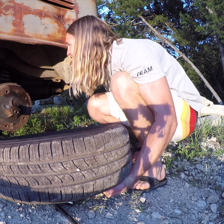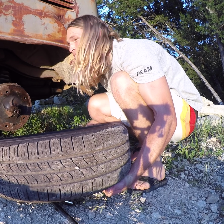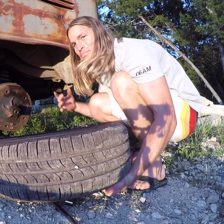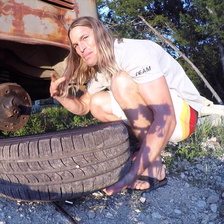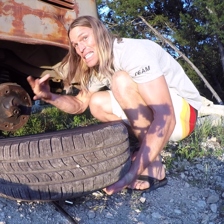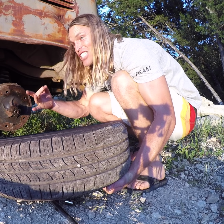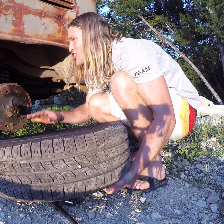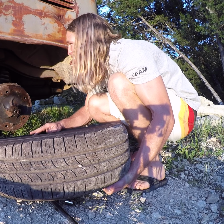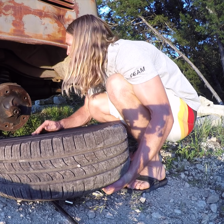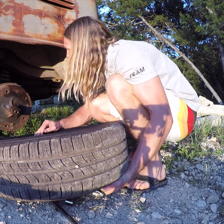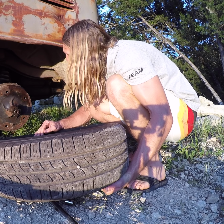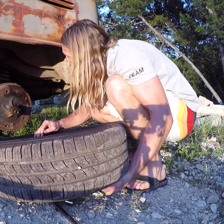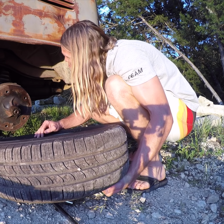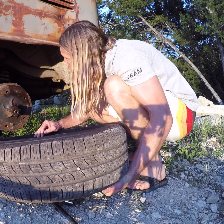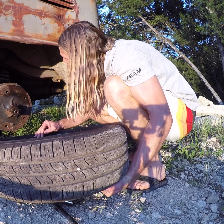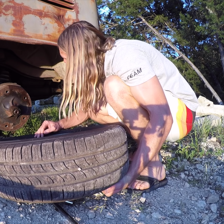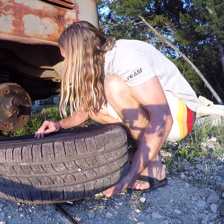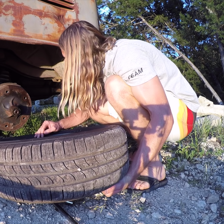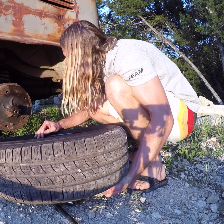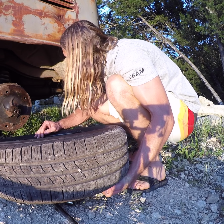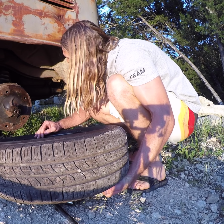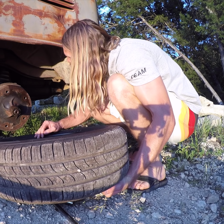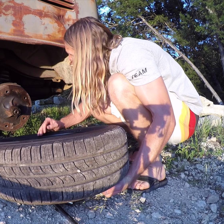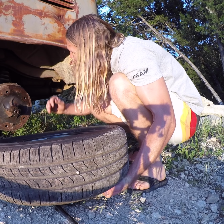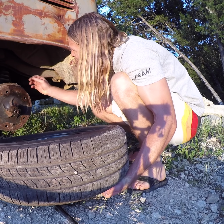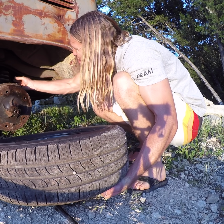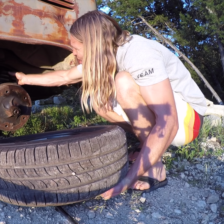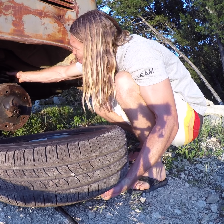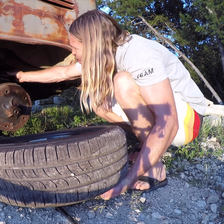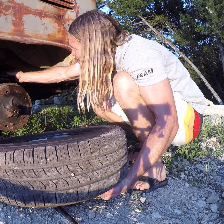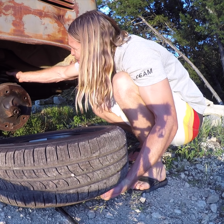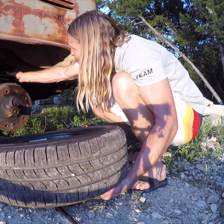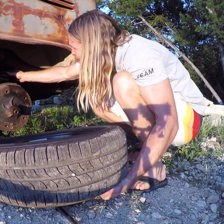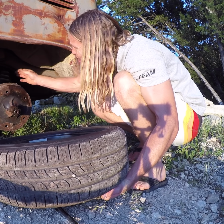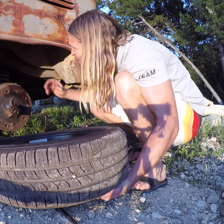Interesting